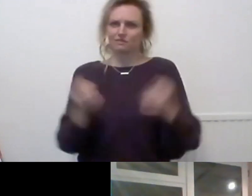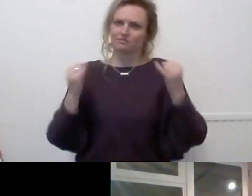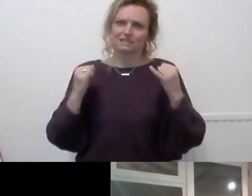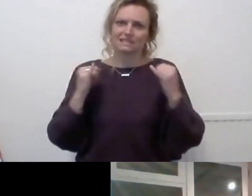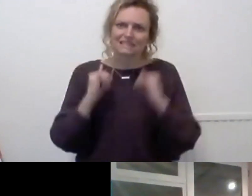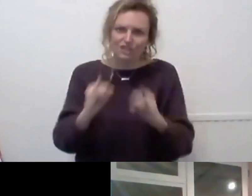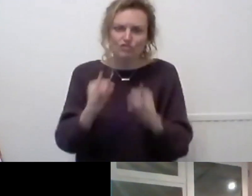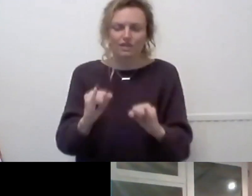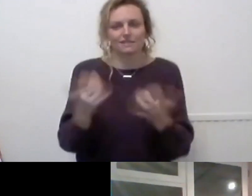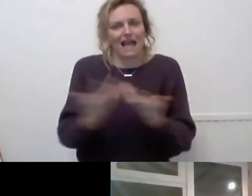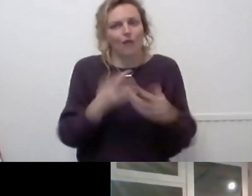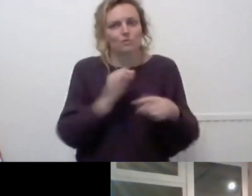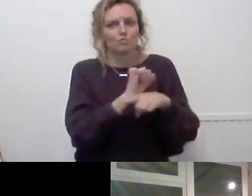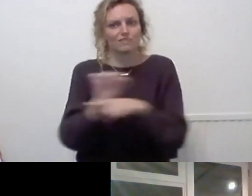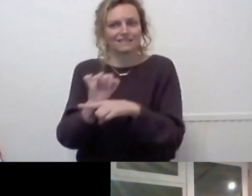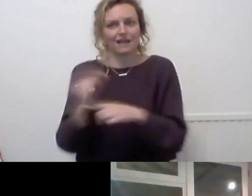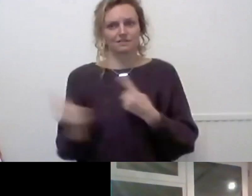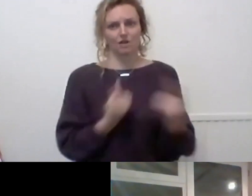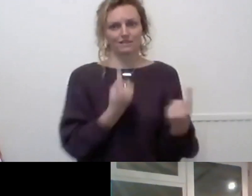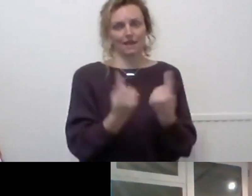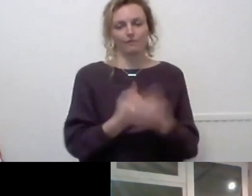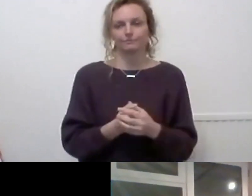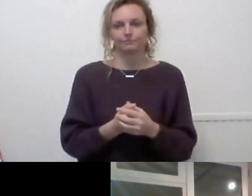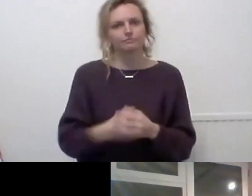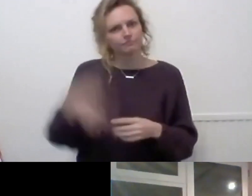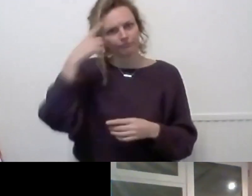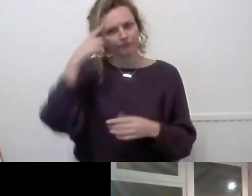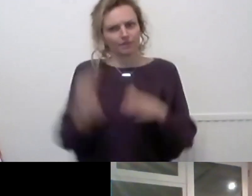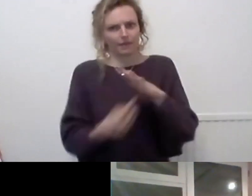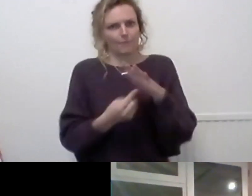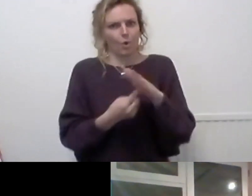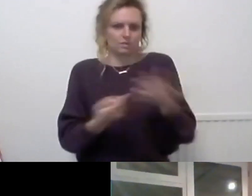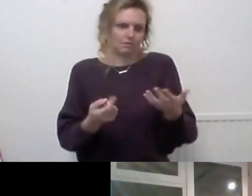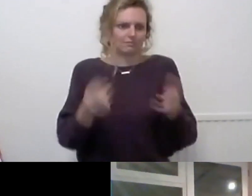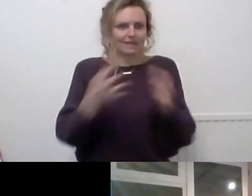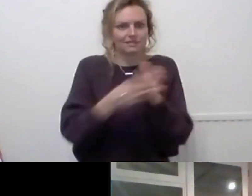I think having events like this, but also just having conversations within our own households,